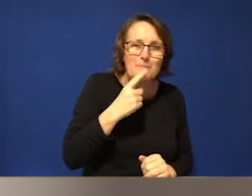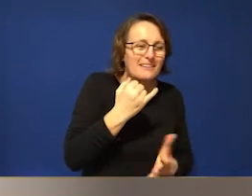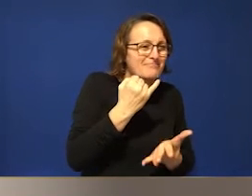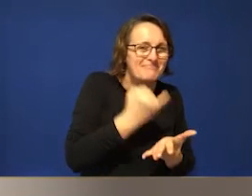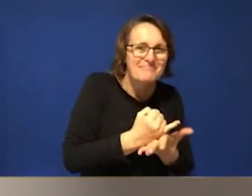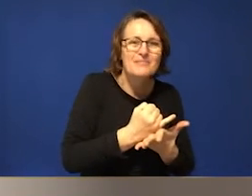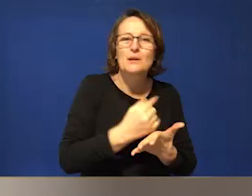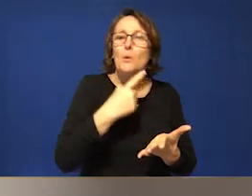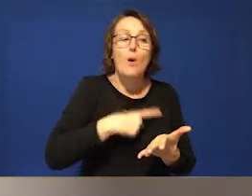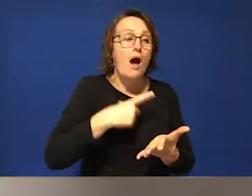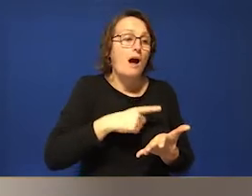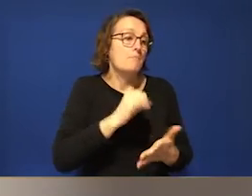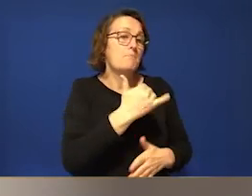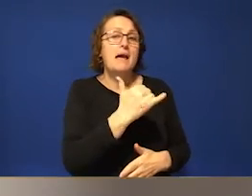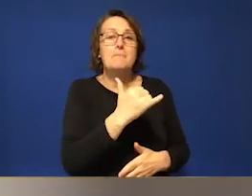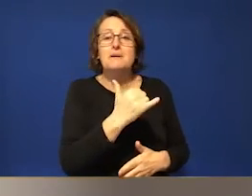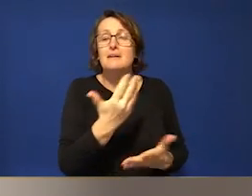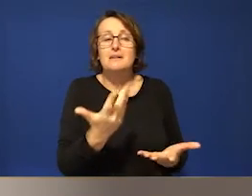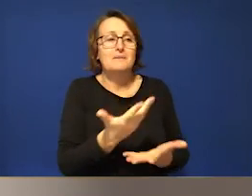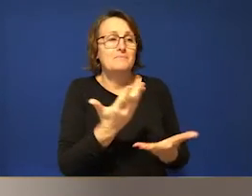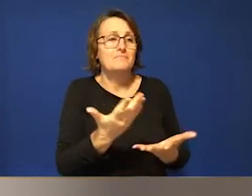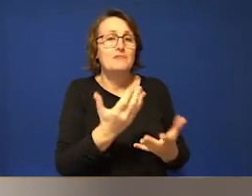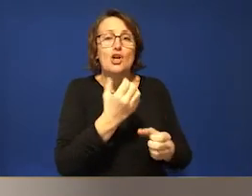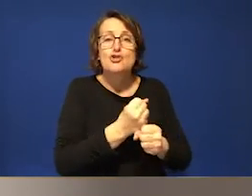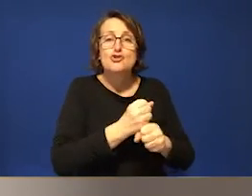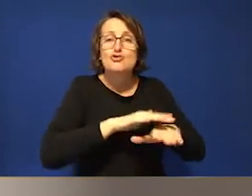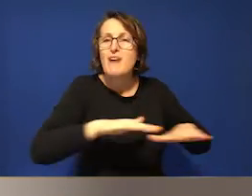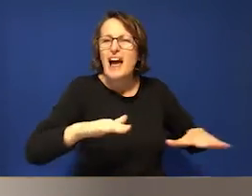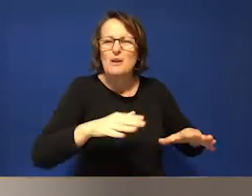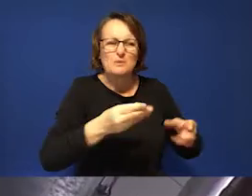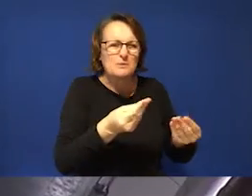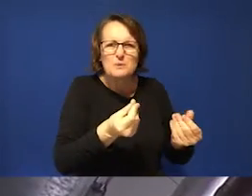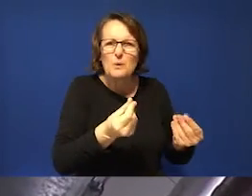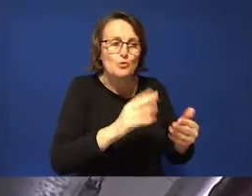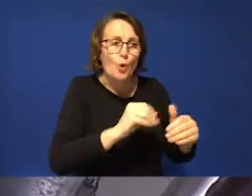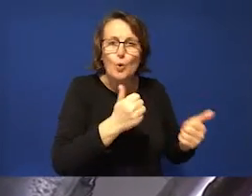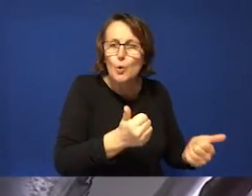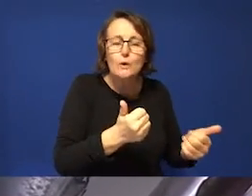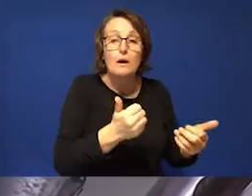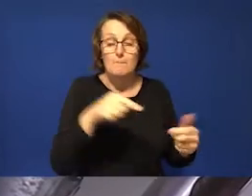but they don't always work out. Cause it's just not the ground conditions or whatever else.